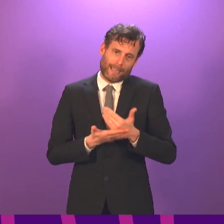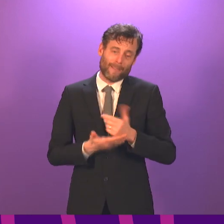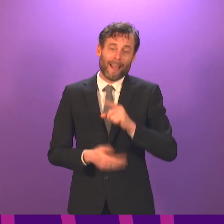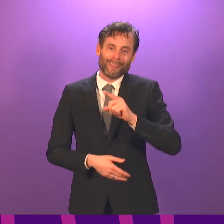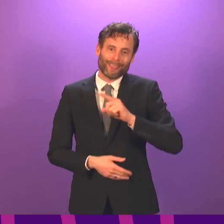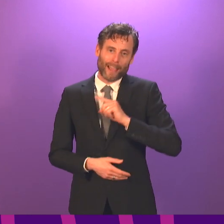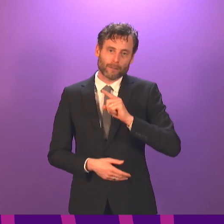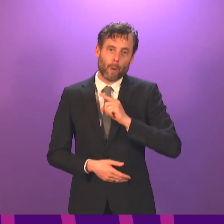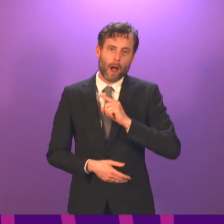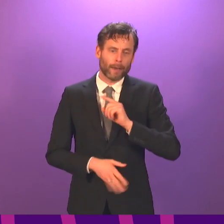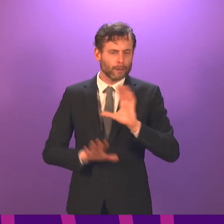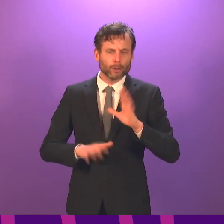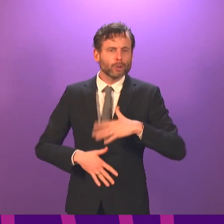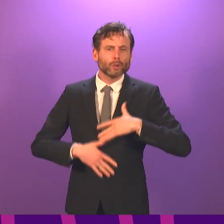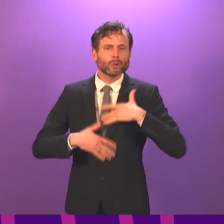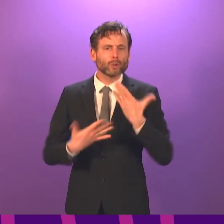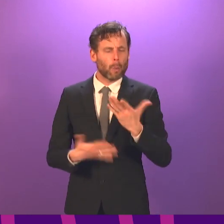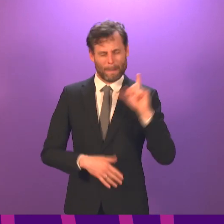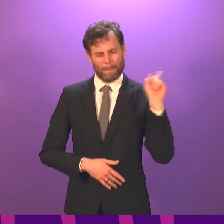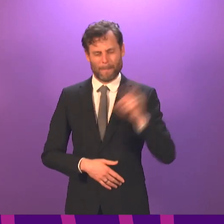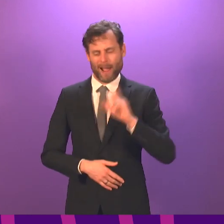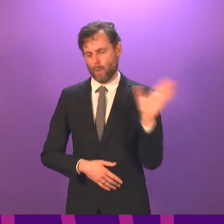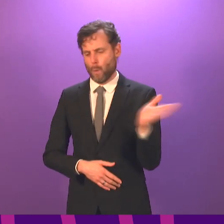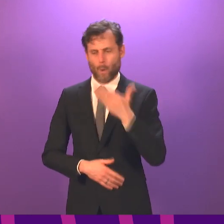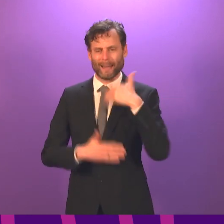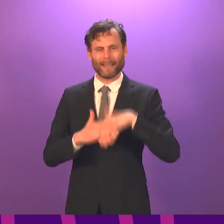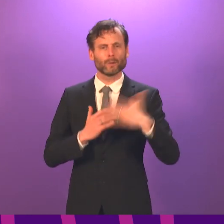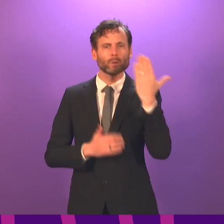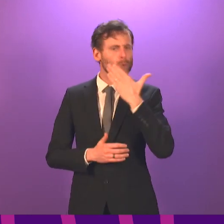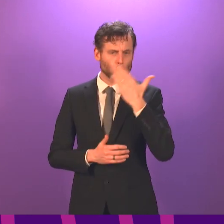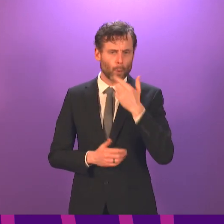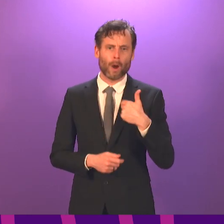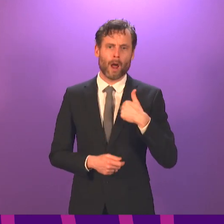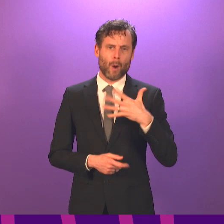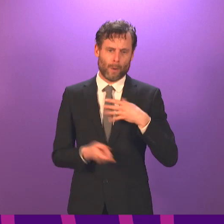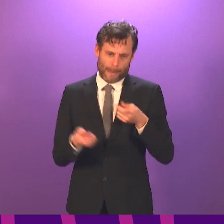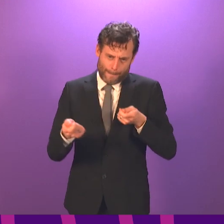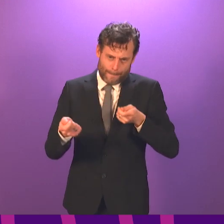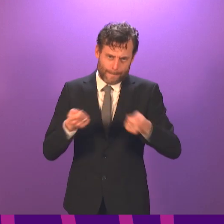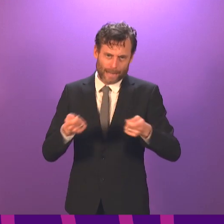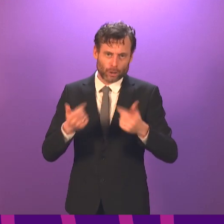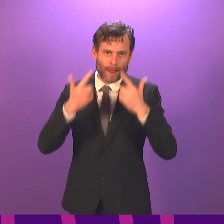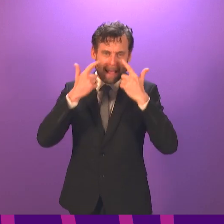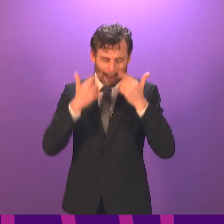not taking the decision to have all secondary school pupils back full time from 15 March.